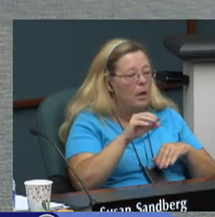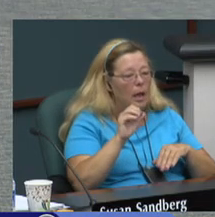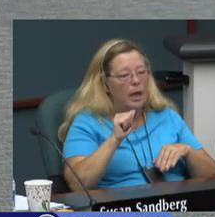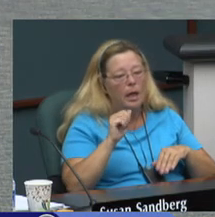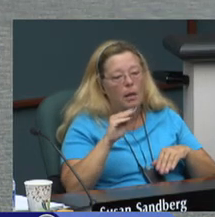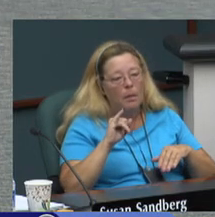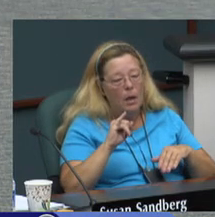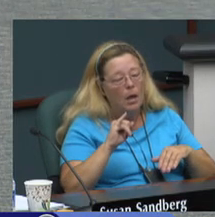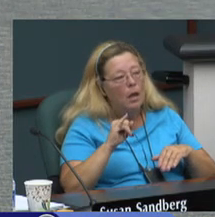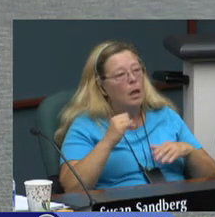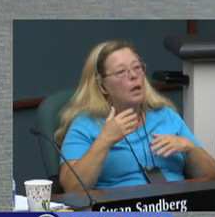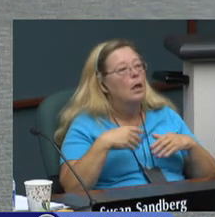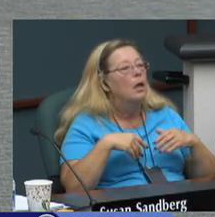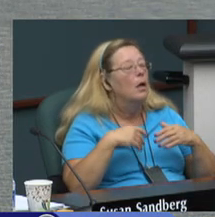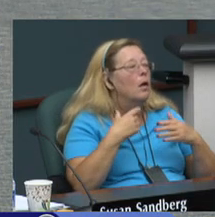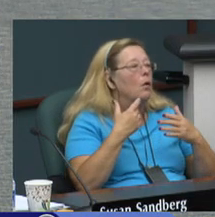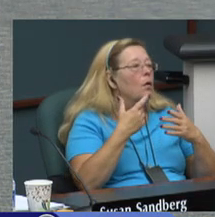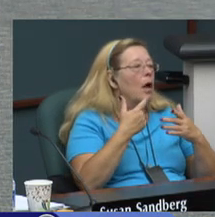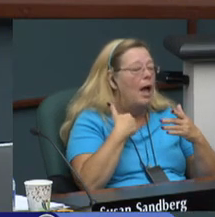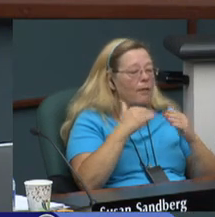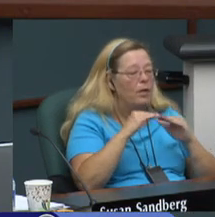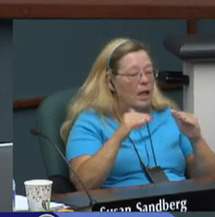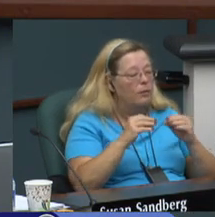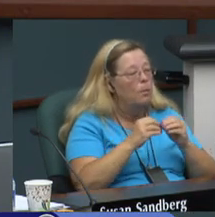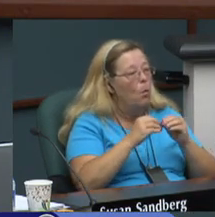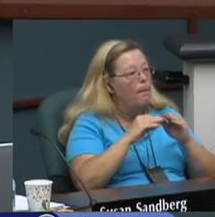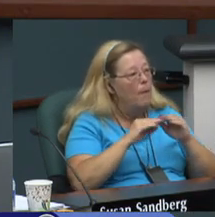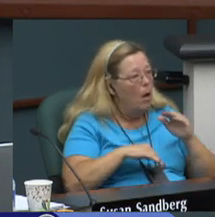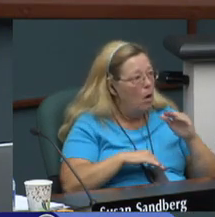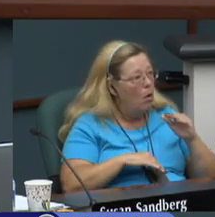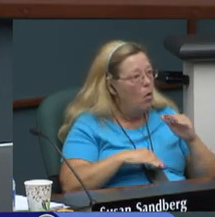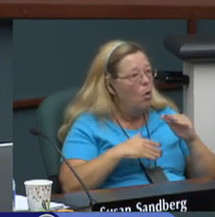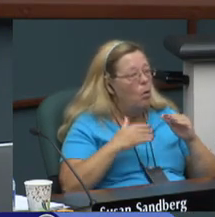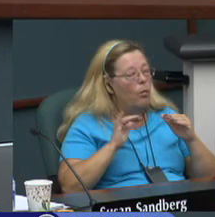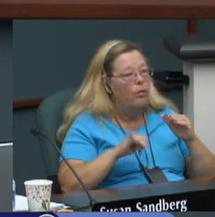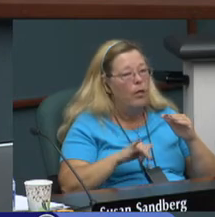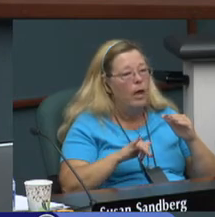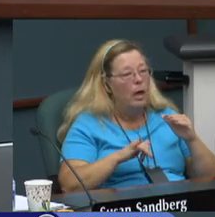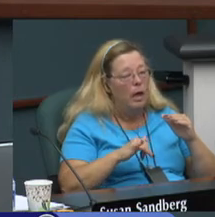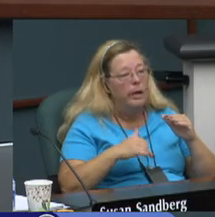there's like there's levels below that right that are technically called